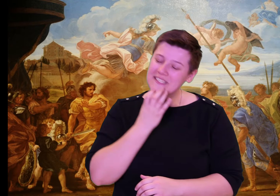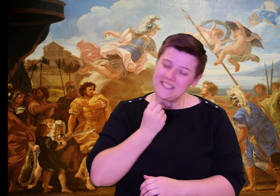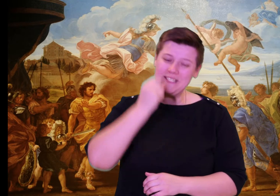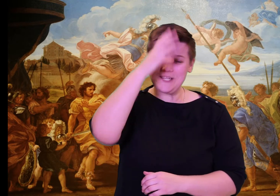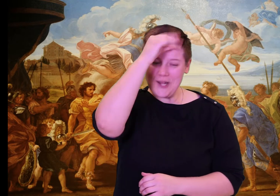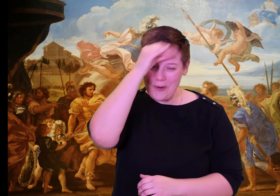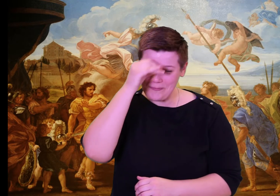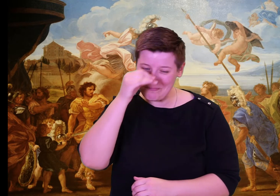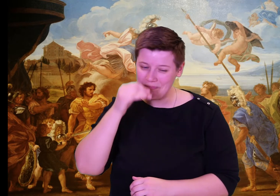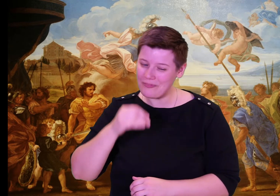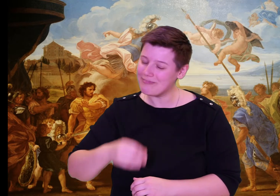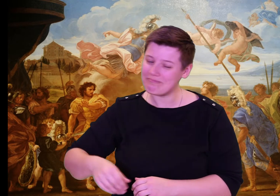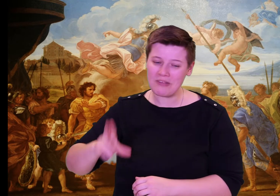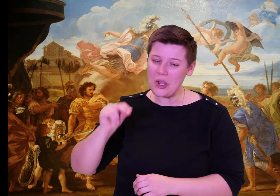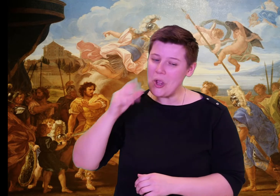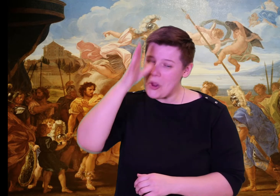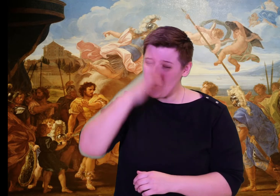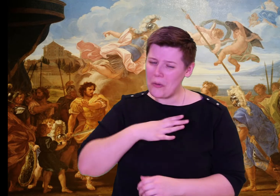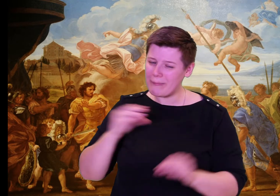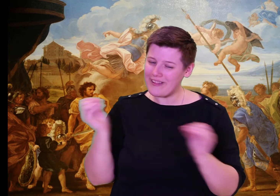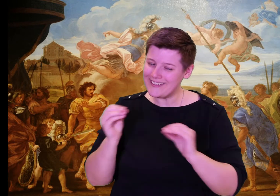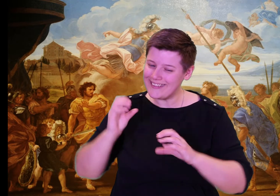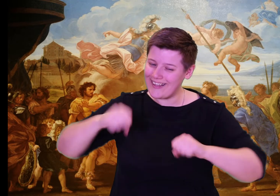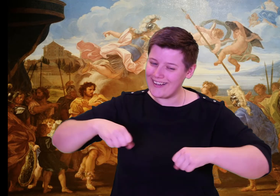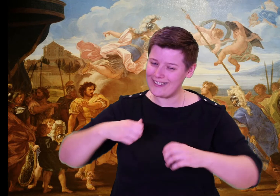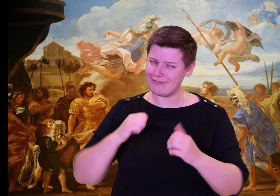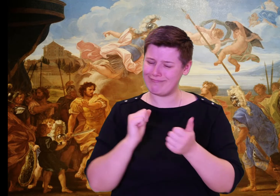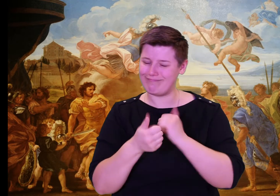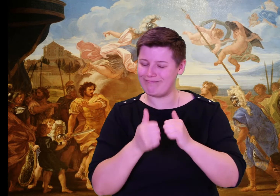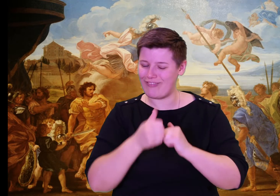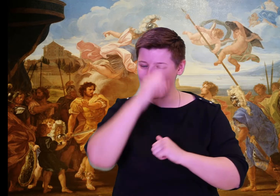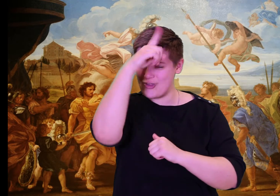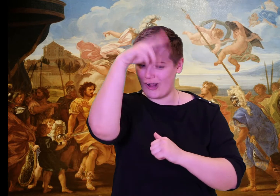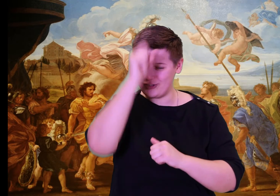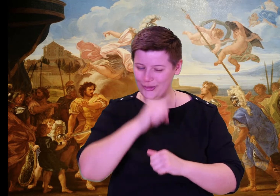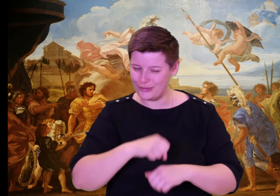"No mortal, my dear boys, can rival Zeus.